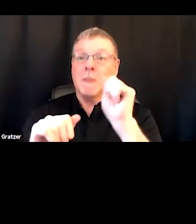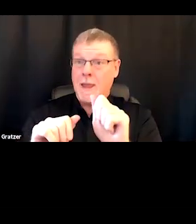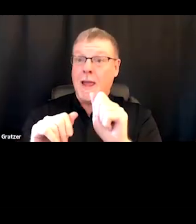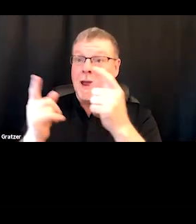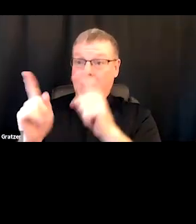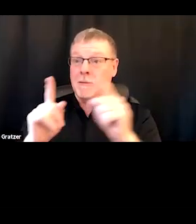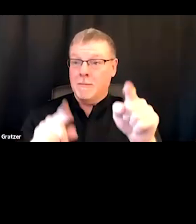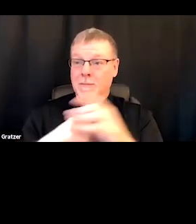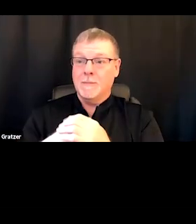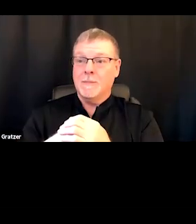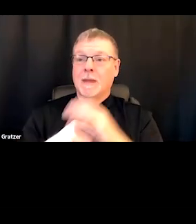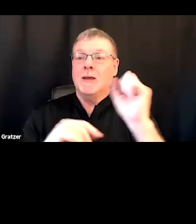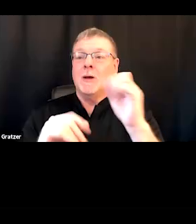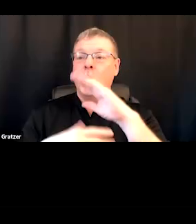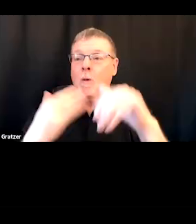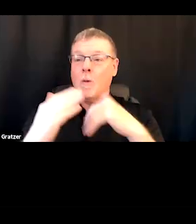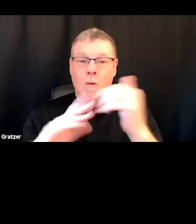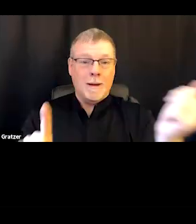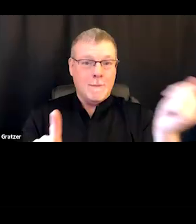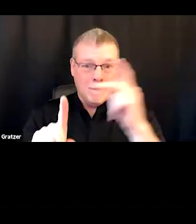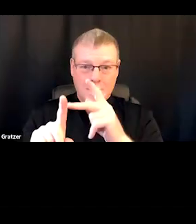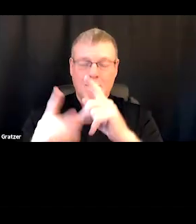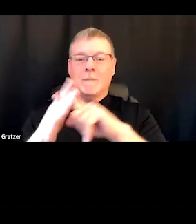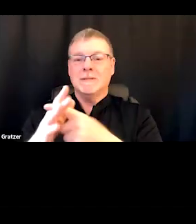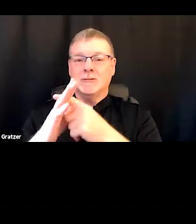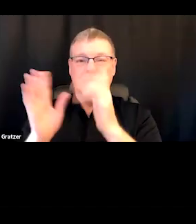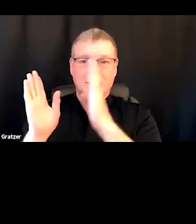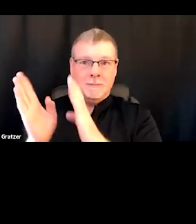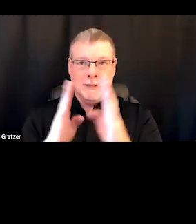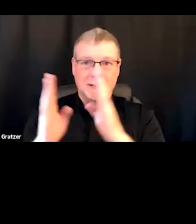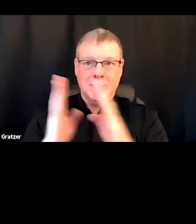And so they all came back and started planning the development,